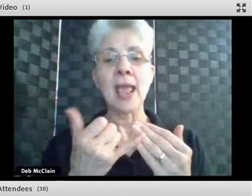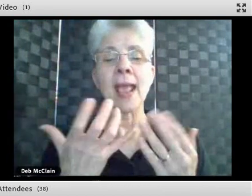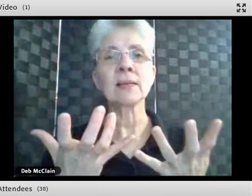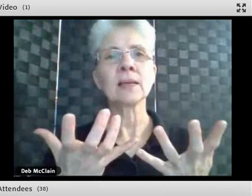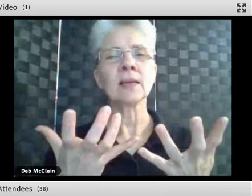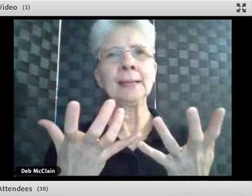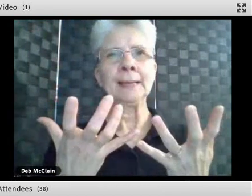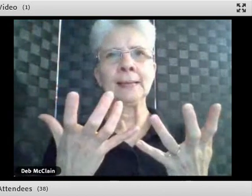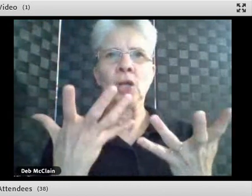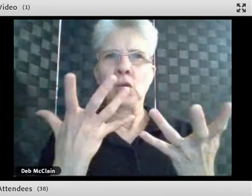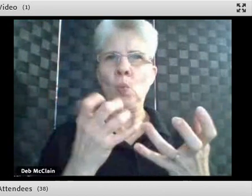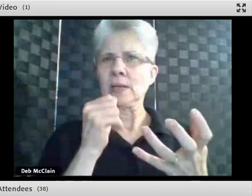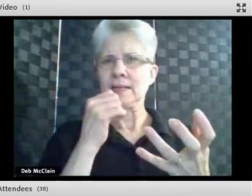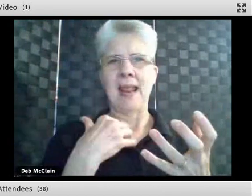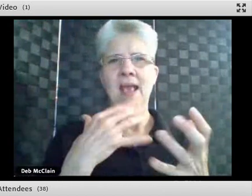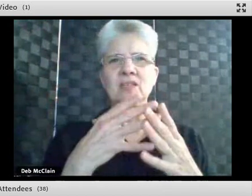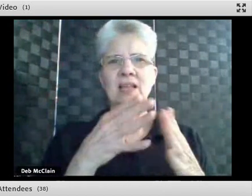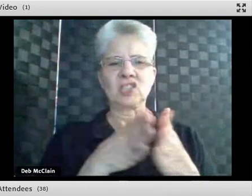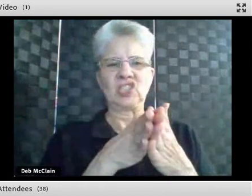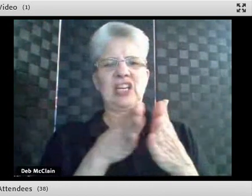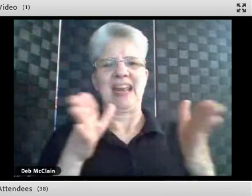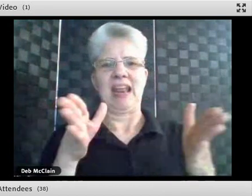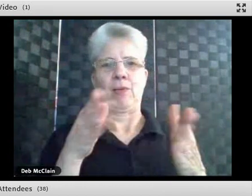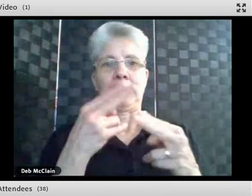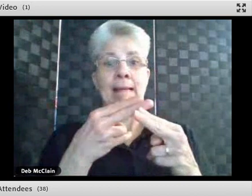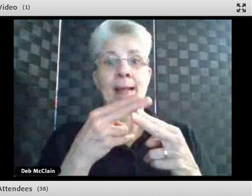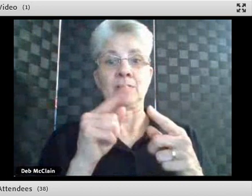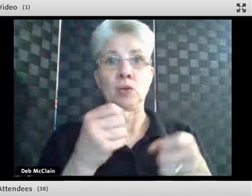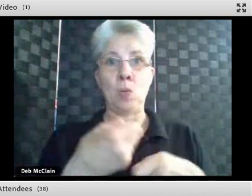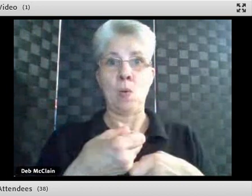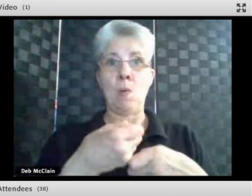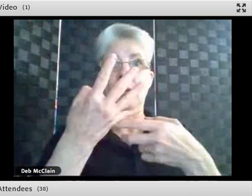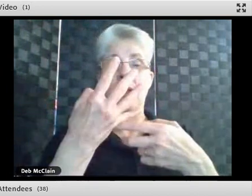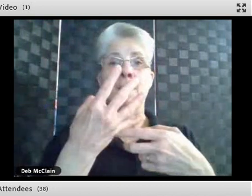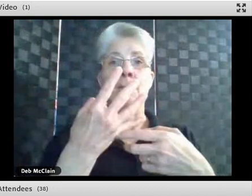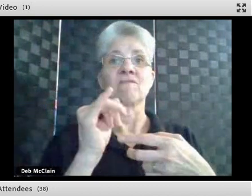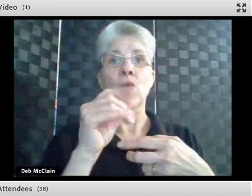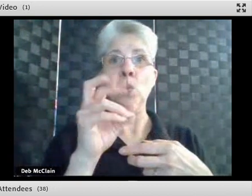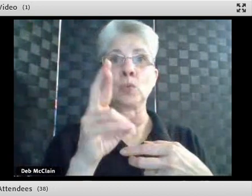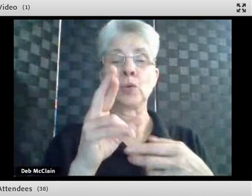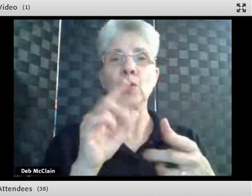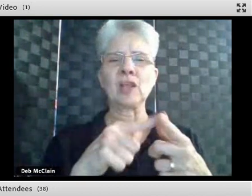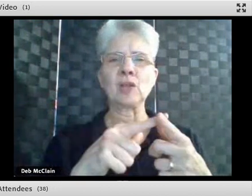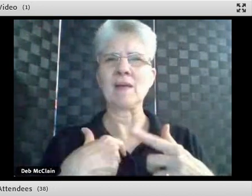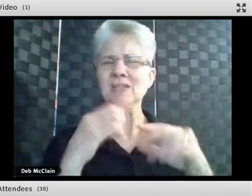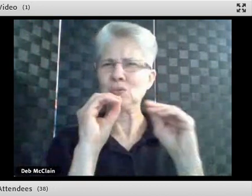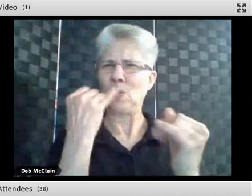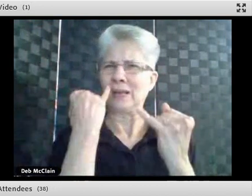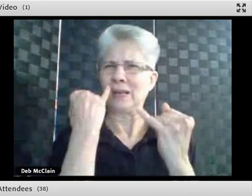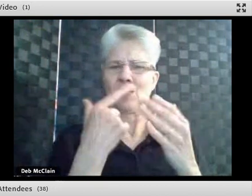You know, you want to not have such generic names that, when you open up a folder, you have absolutely no idea of what you have